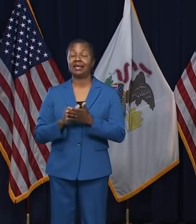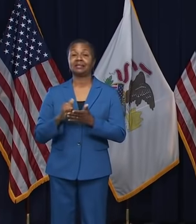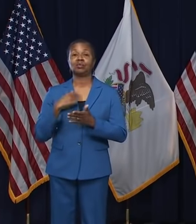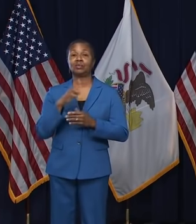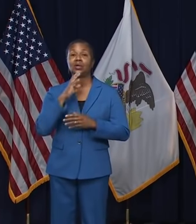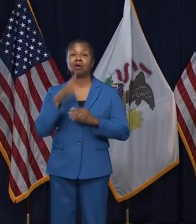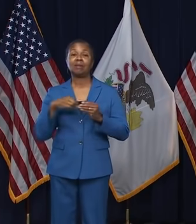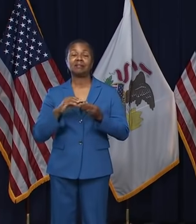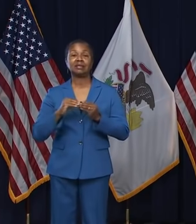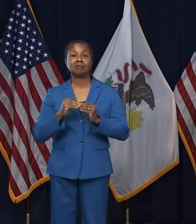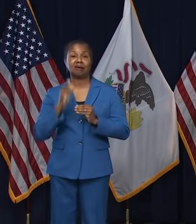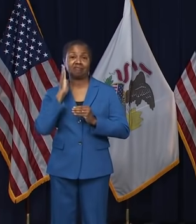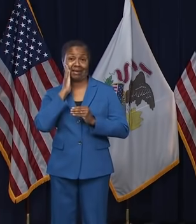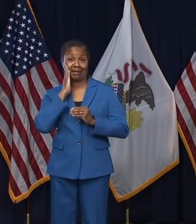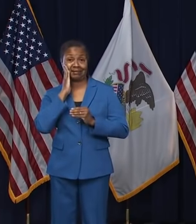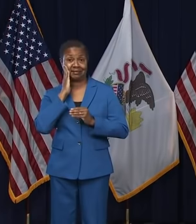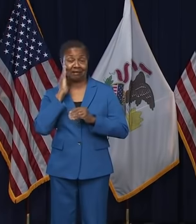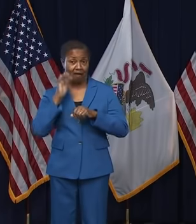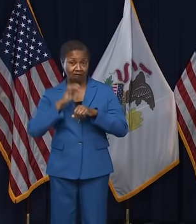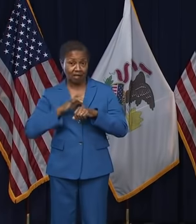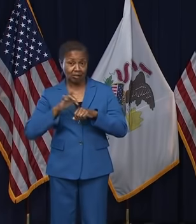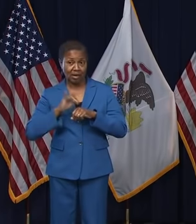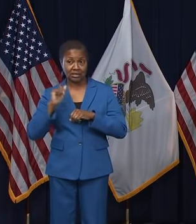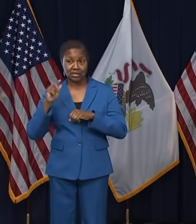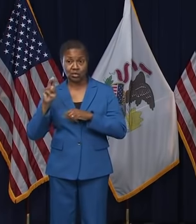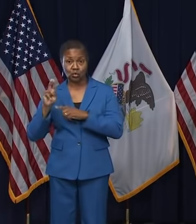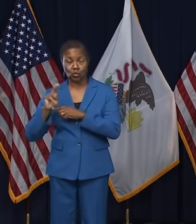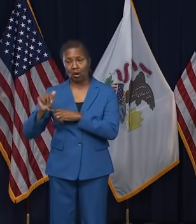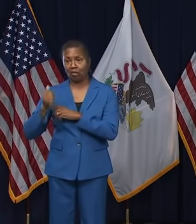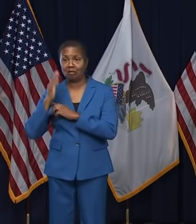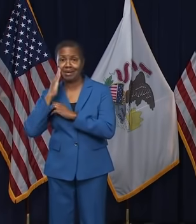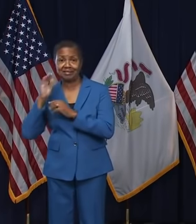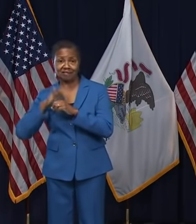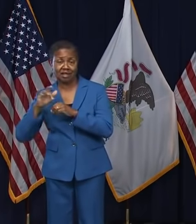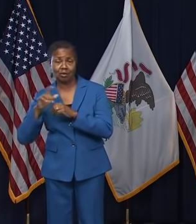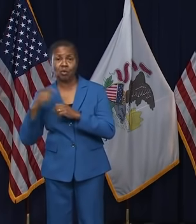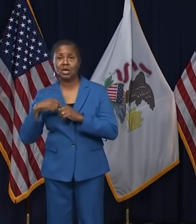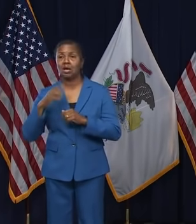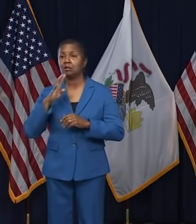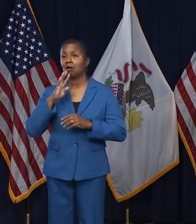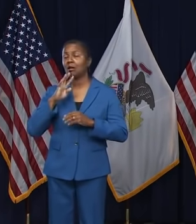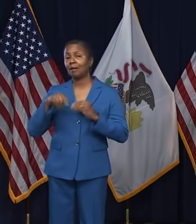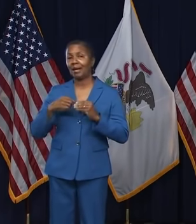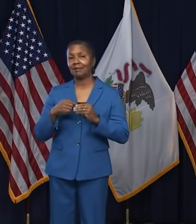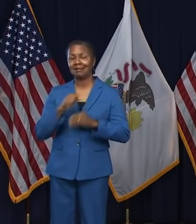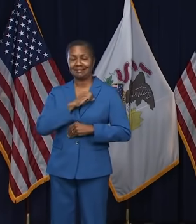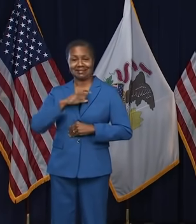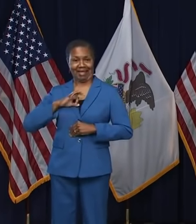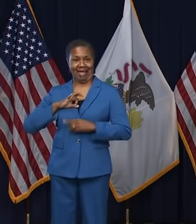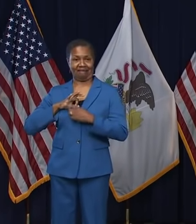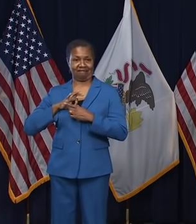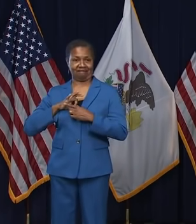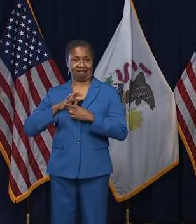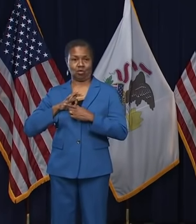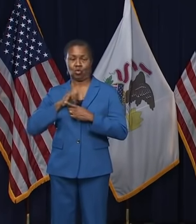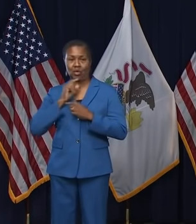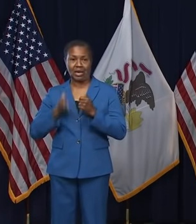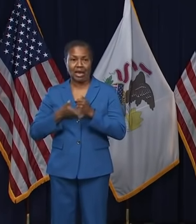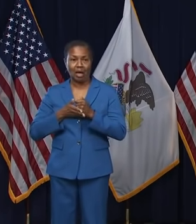you understand as well as others. That I when we talk about the number of beds that